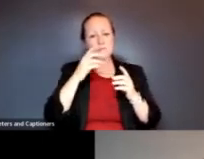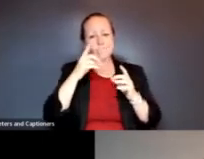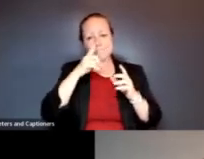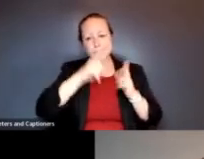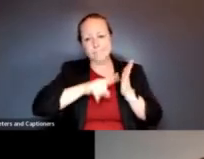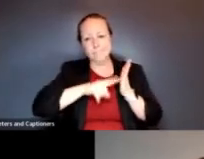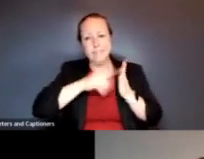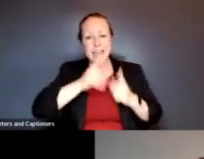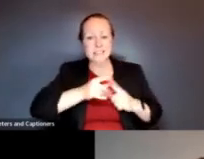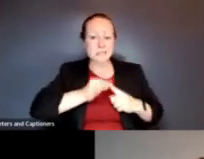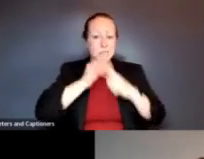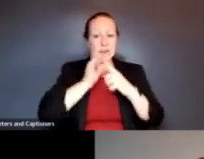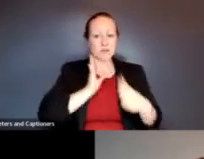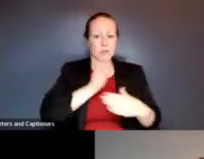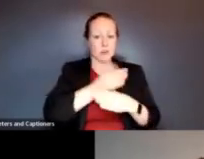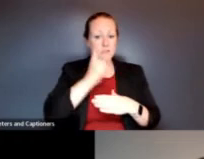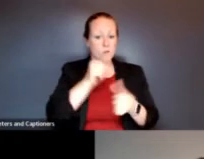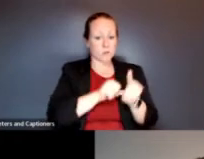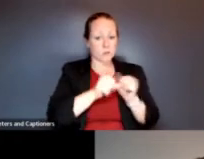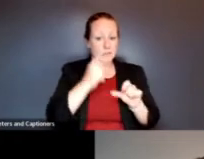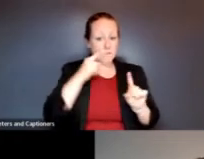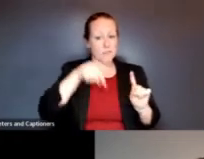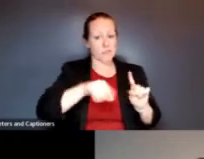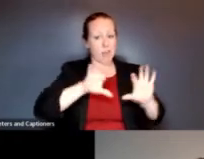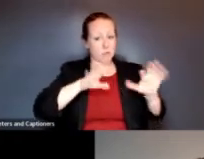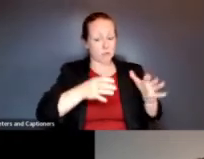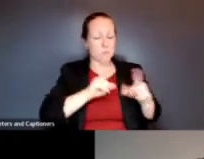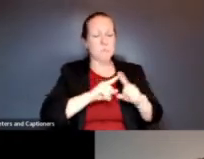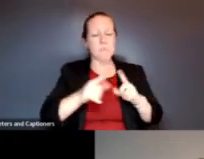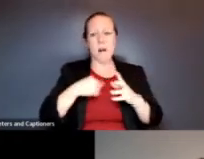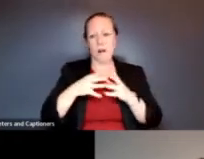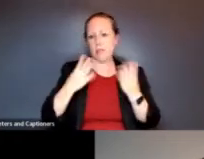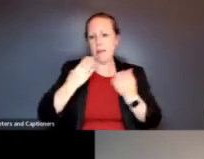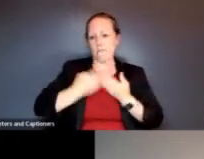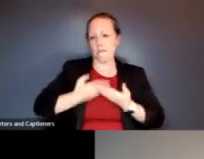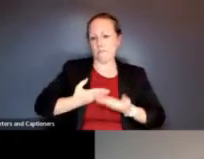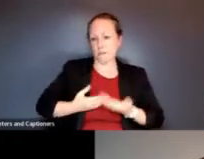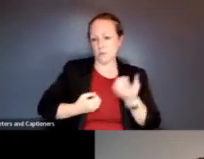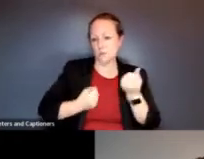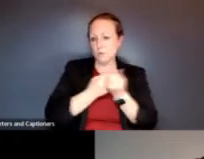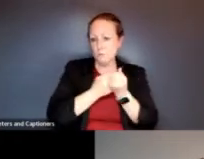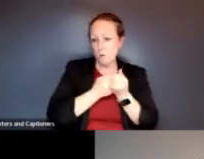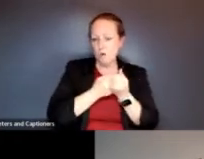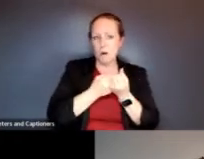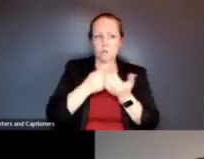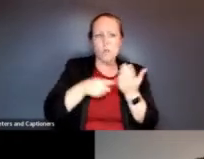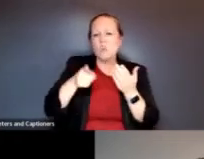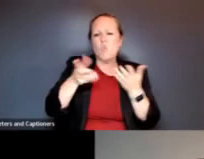suicidality for this population. But there has been a lot of evidence to support that, you know, what you may already be doing with other people with